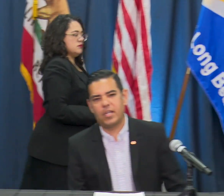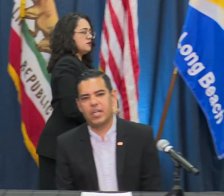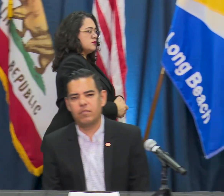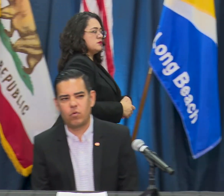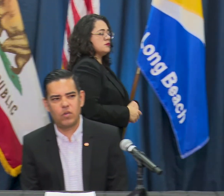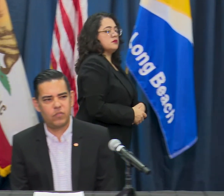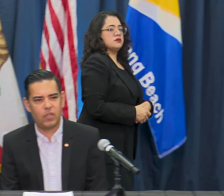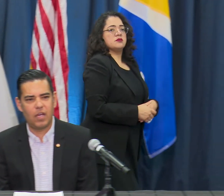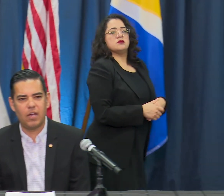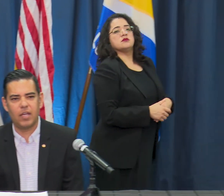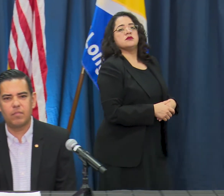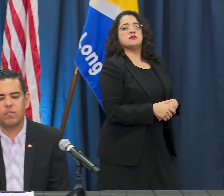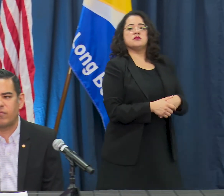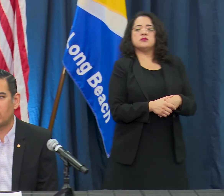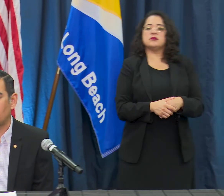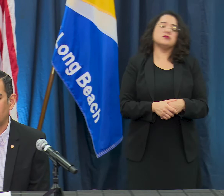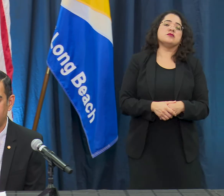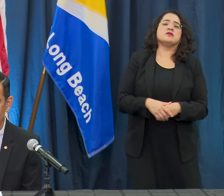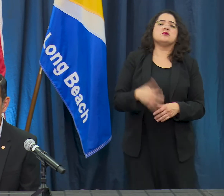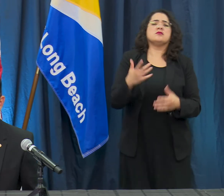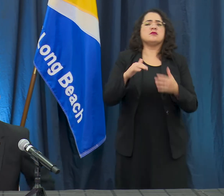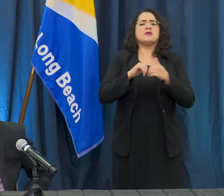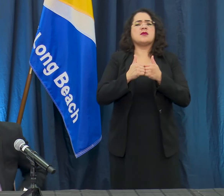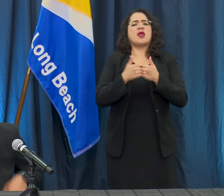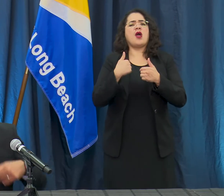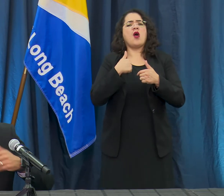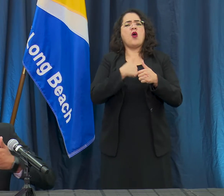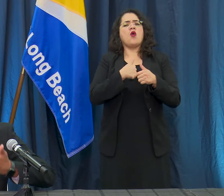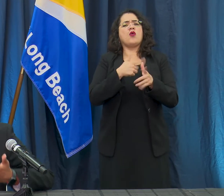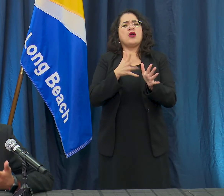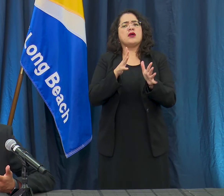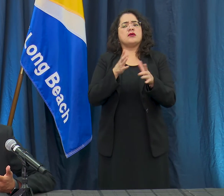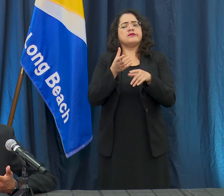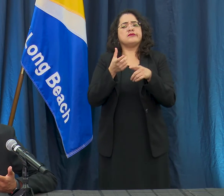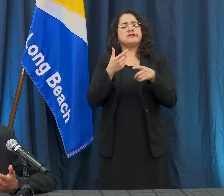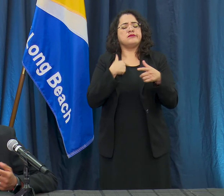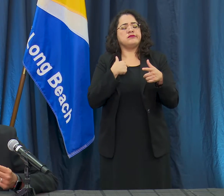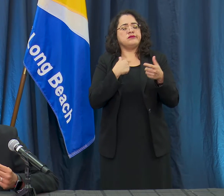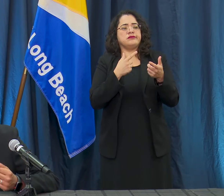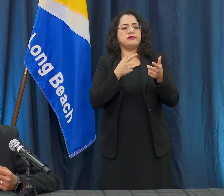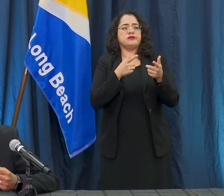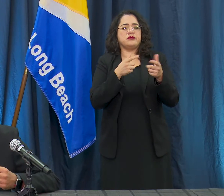we gonna enforce and follow the rules so obviously the most important thing is